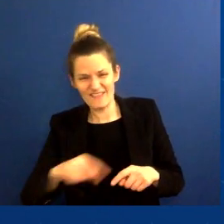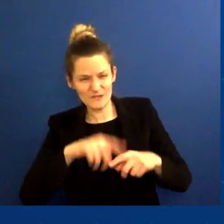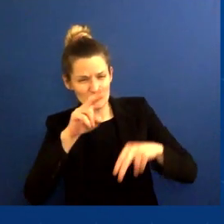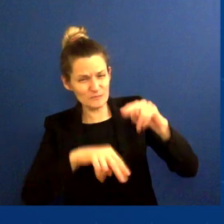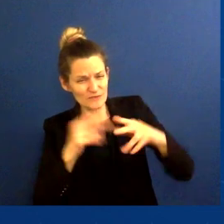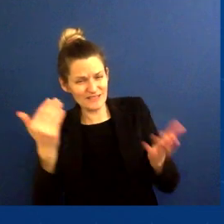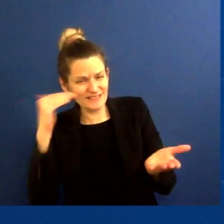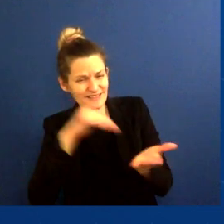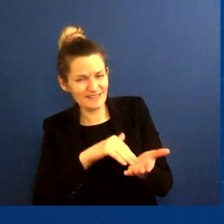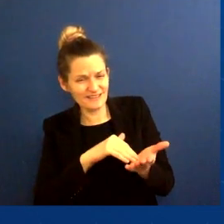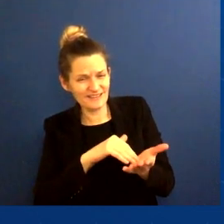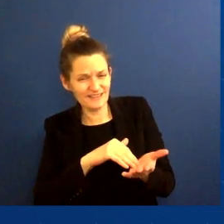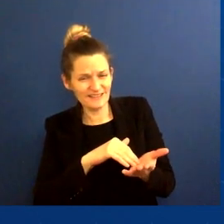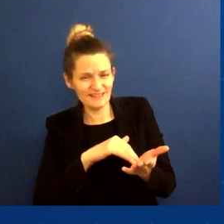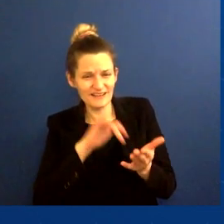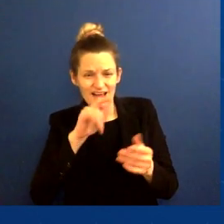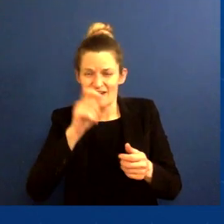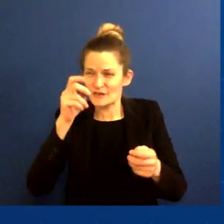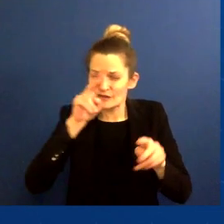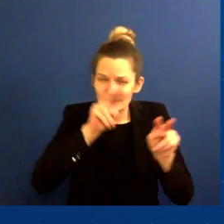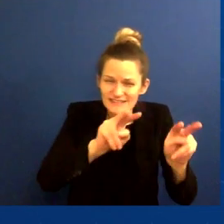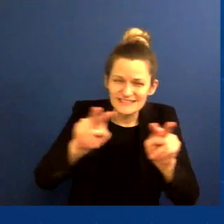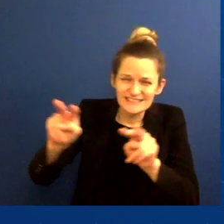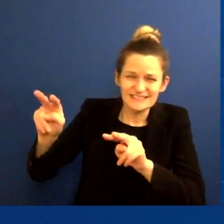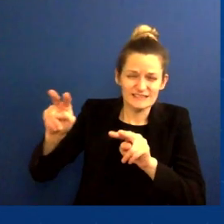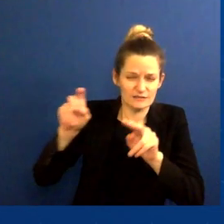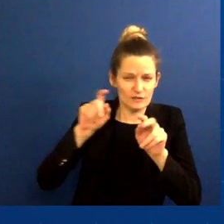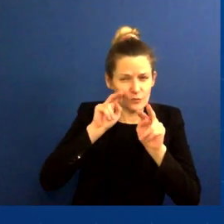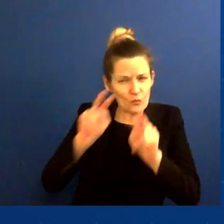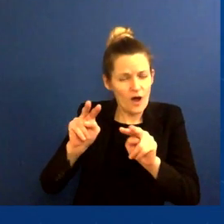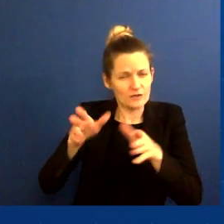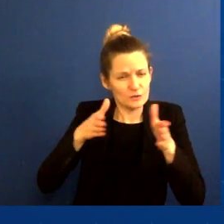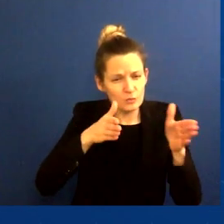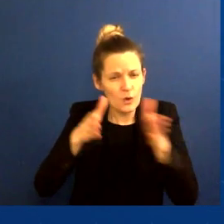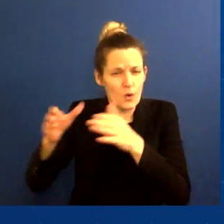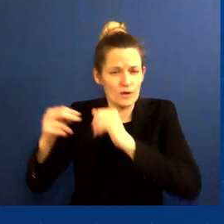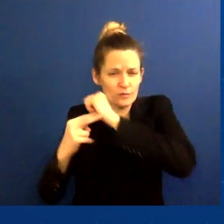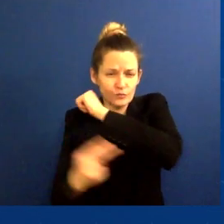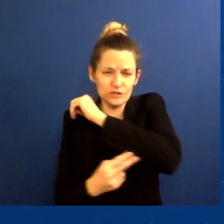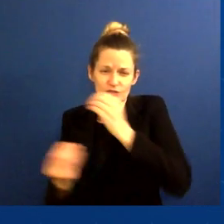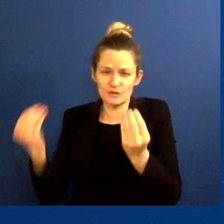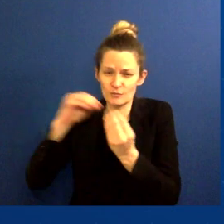We passed that infrastructure bill. But it's not just that. Across the country right now,